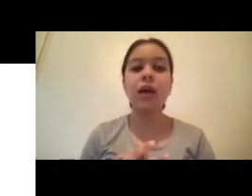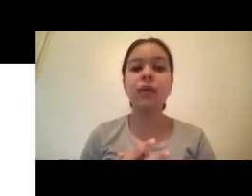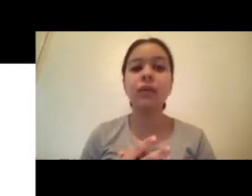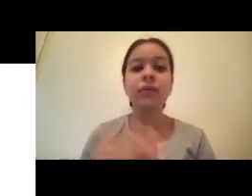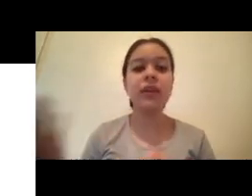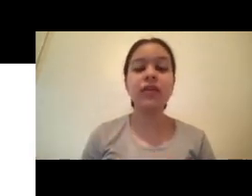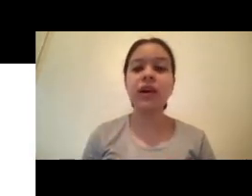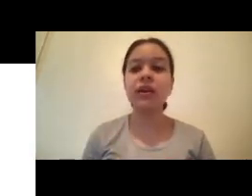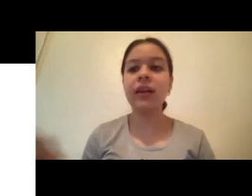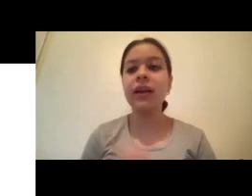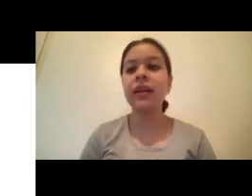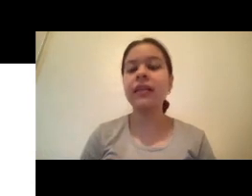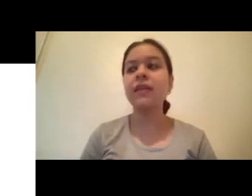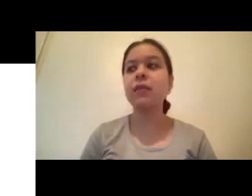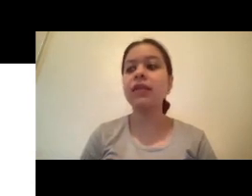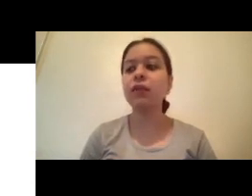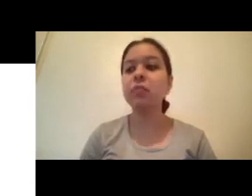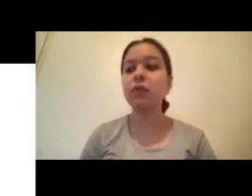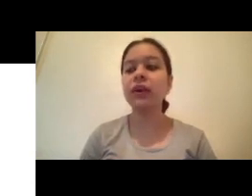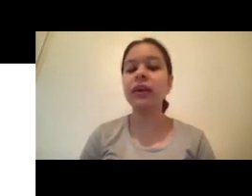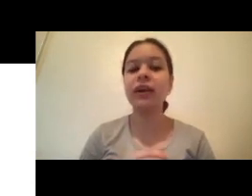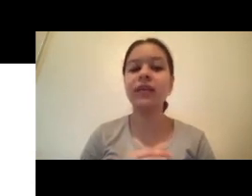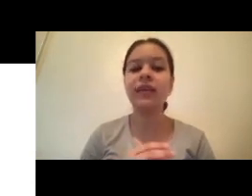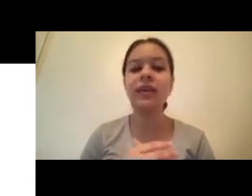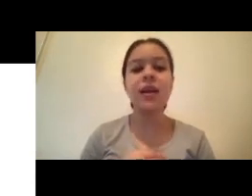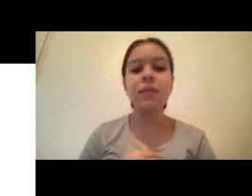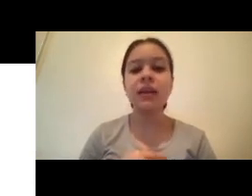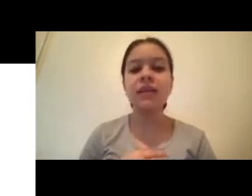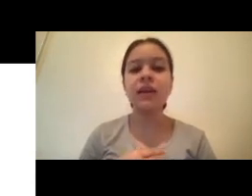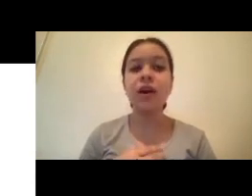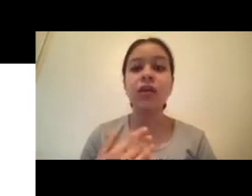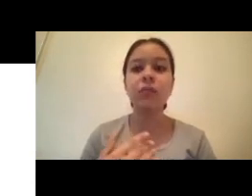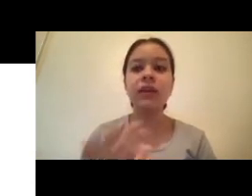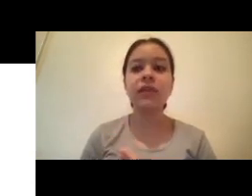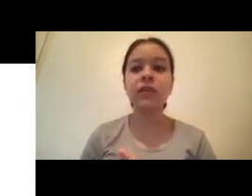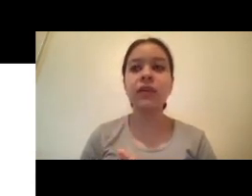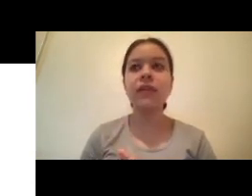how things are done and like and I think that's something that's really important here at City, because there are so many students